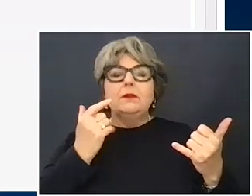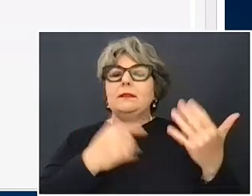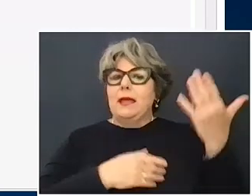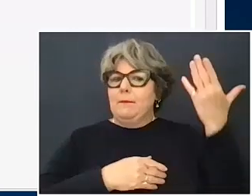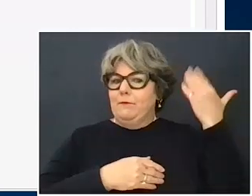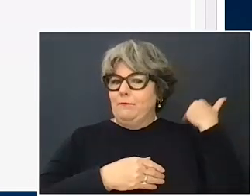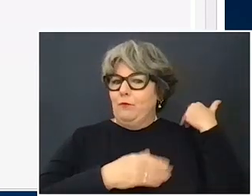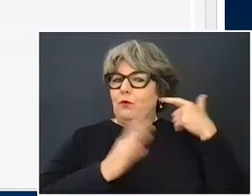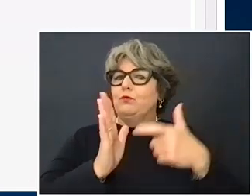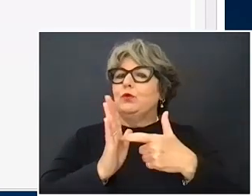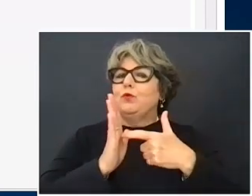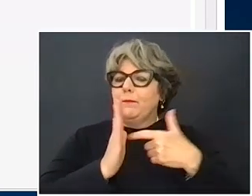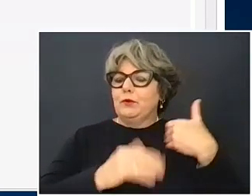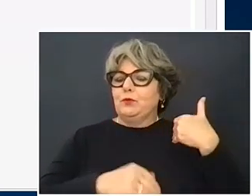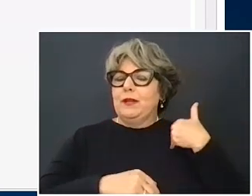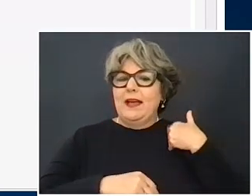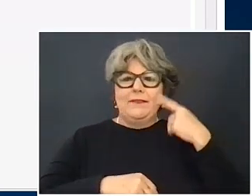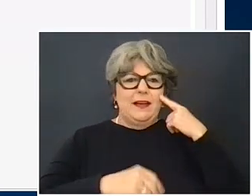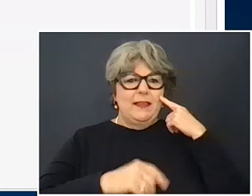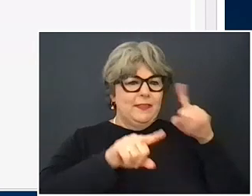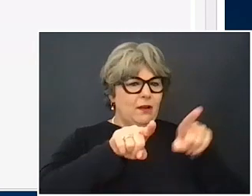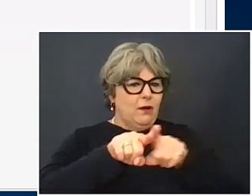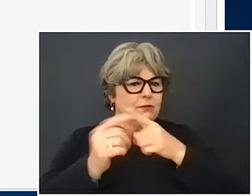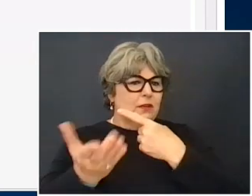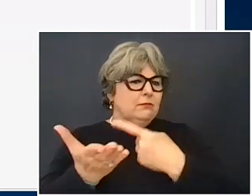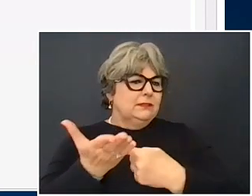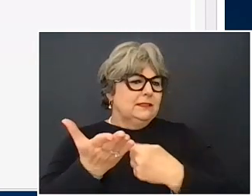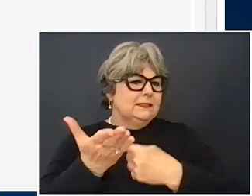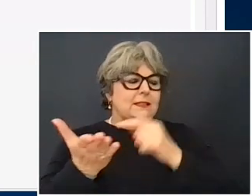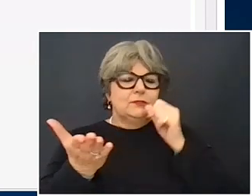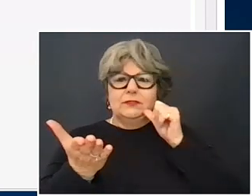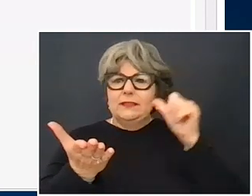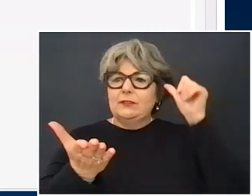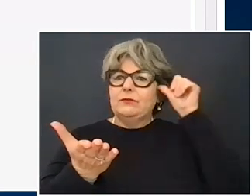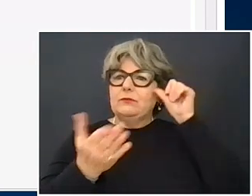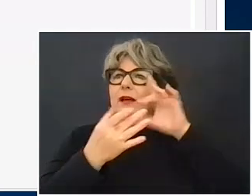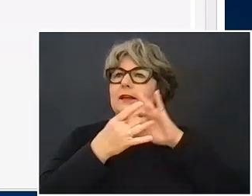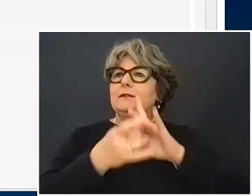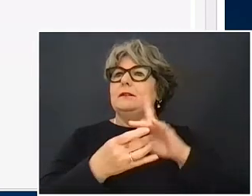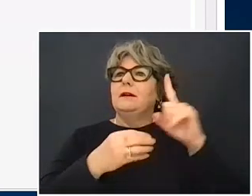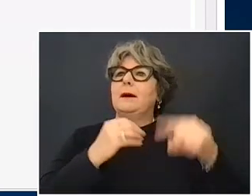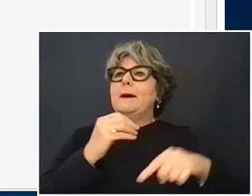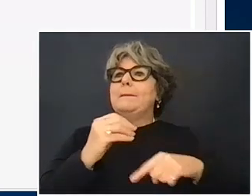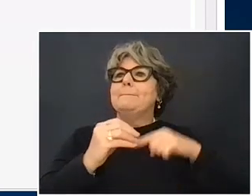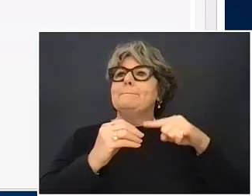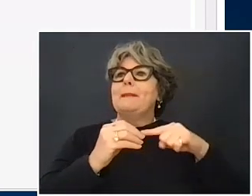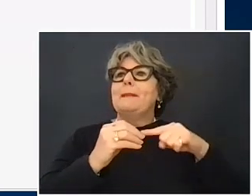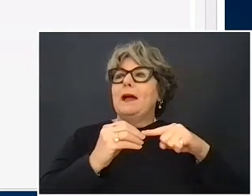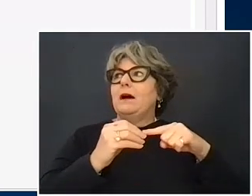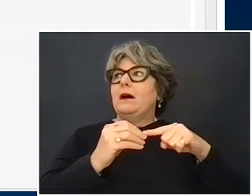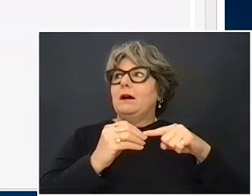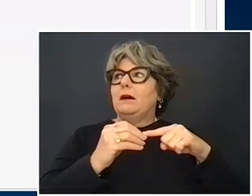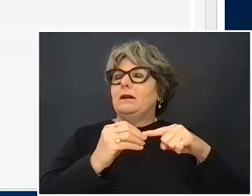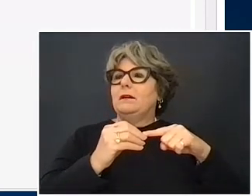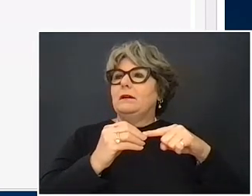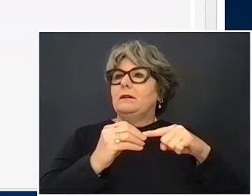And there was also a discussion here yesterday about was the term, immediate